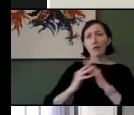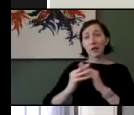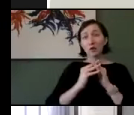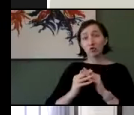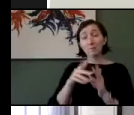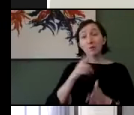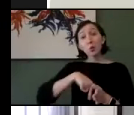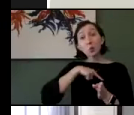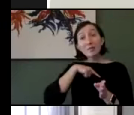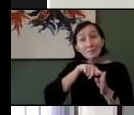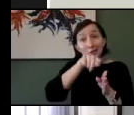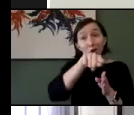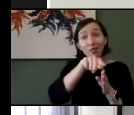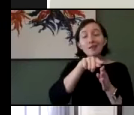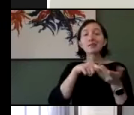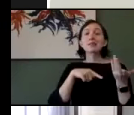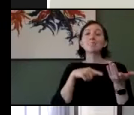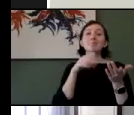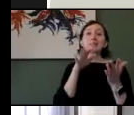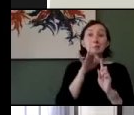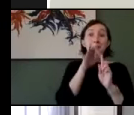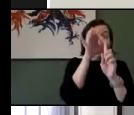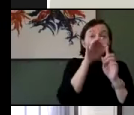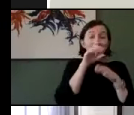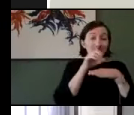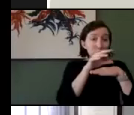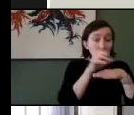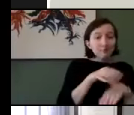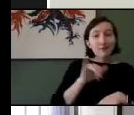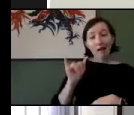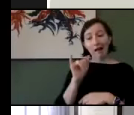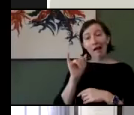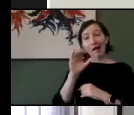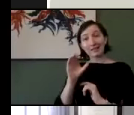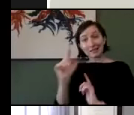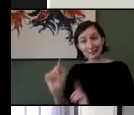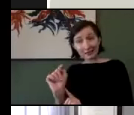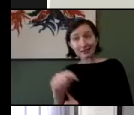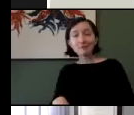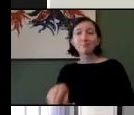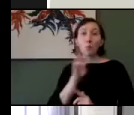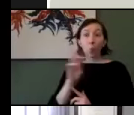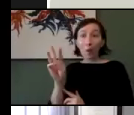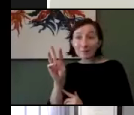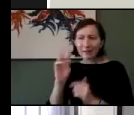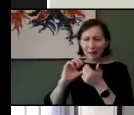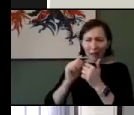and ICT, Information and Communications Technology consulting so making websites accessible.